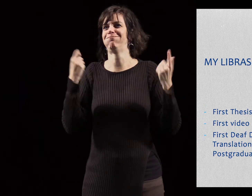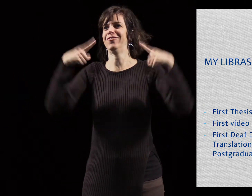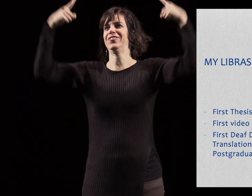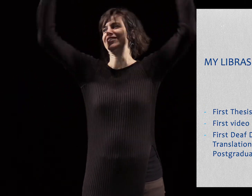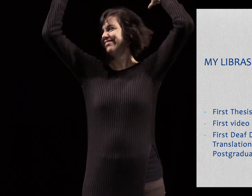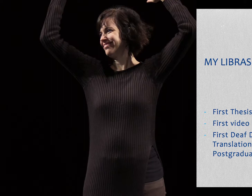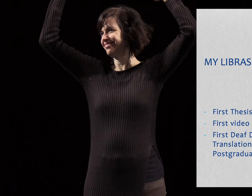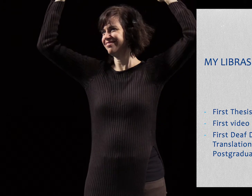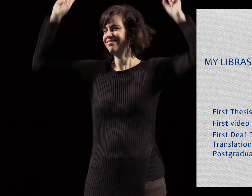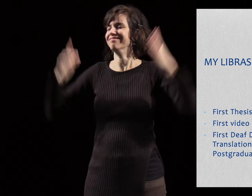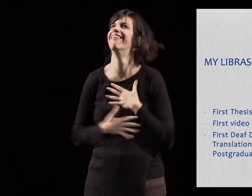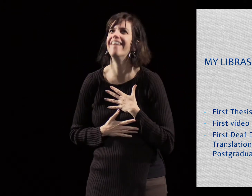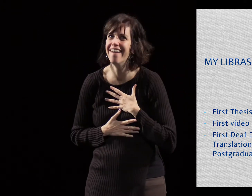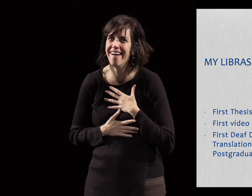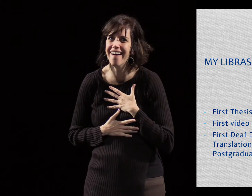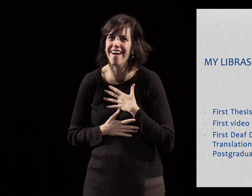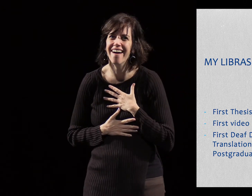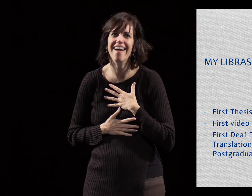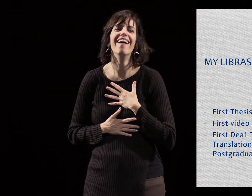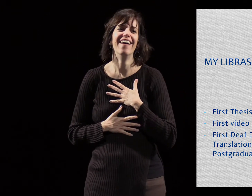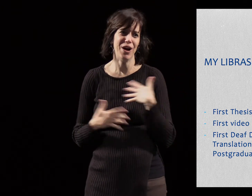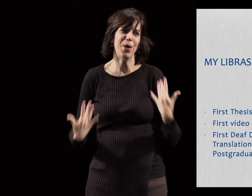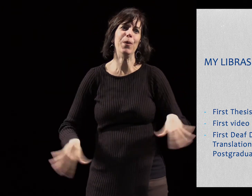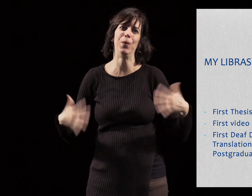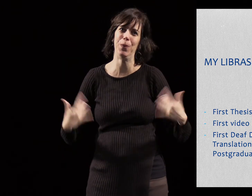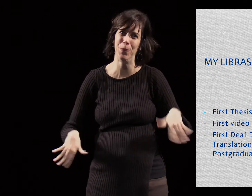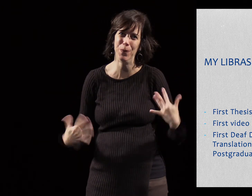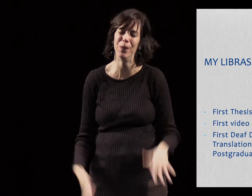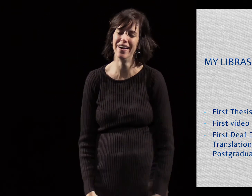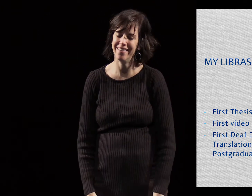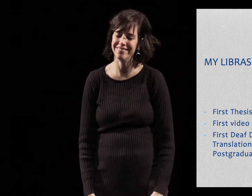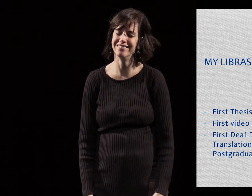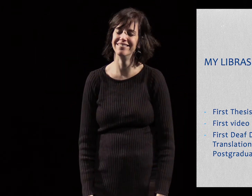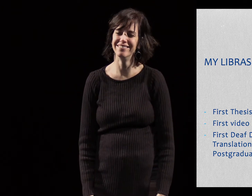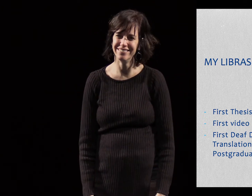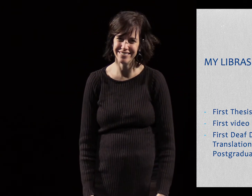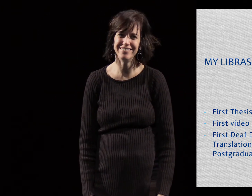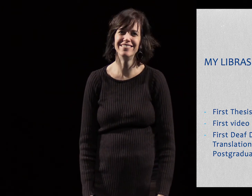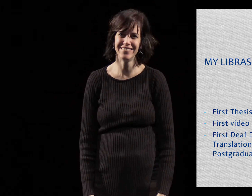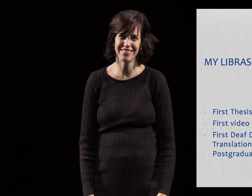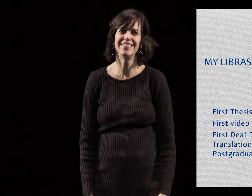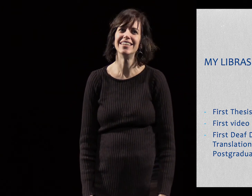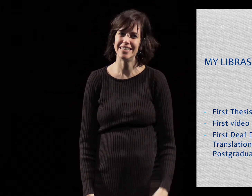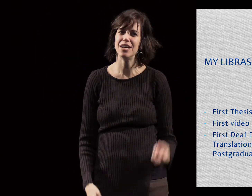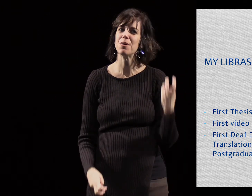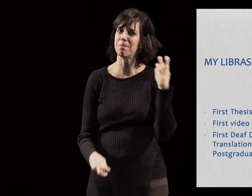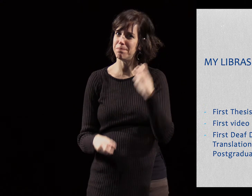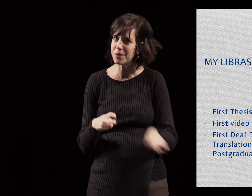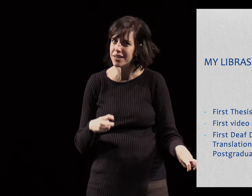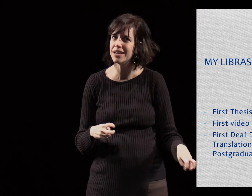and that was just such an impactful moment for me, that moment of success.